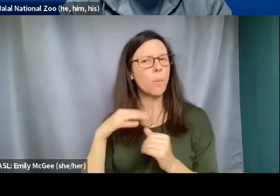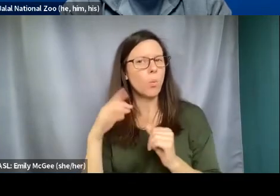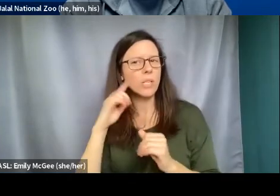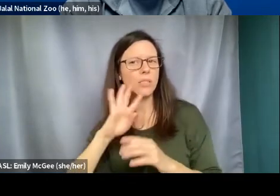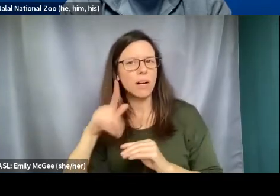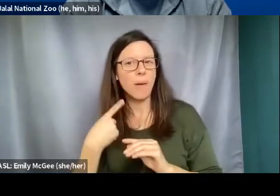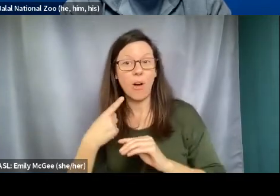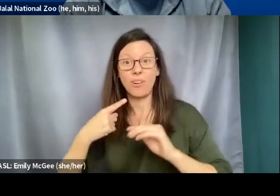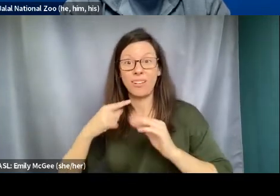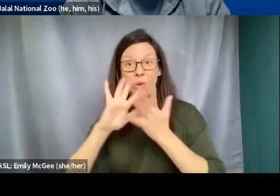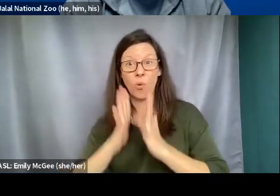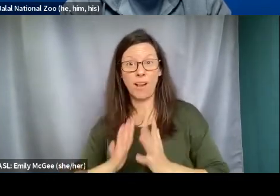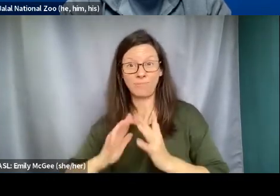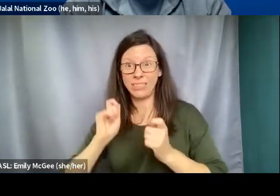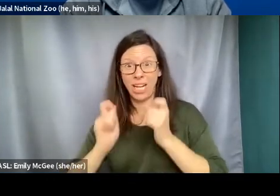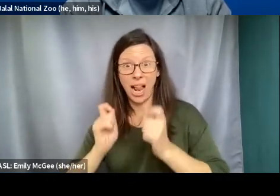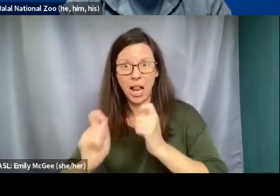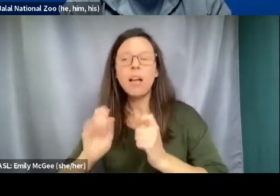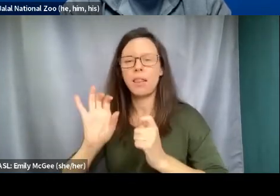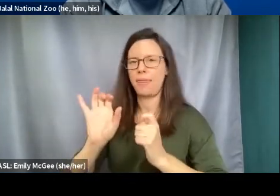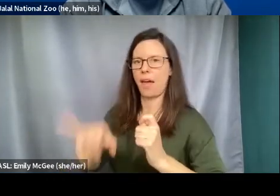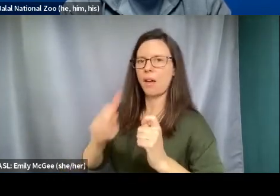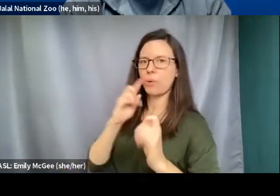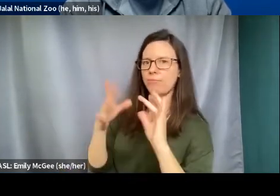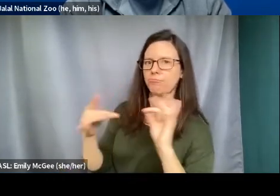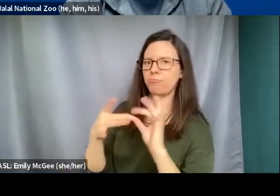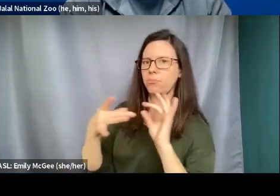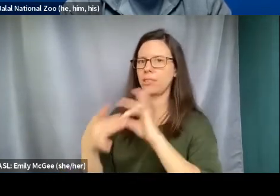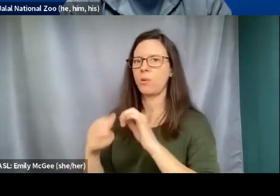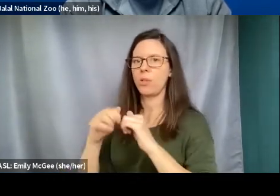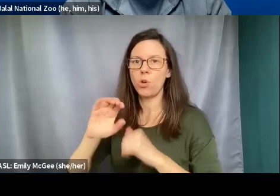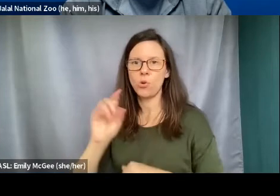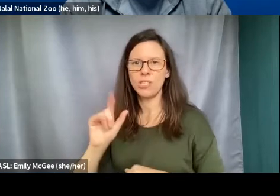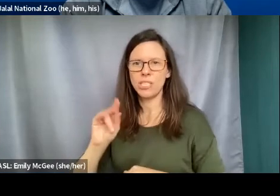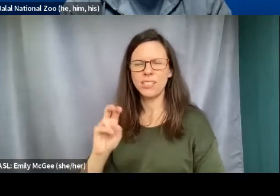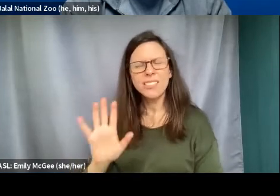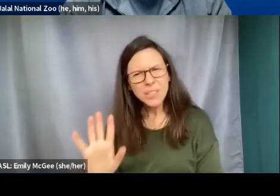so how do you use ozone to clean water for our pinnipeds - our seals and our sea lions?